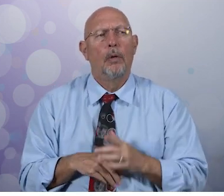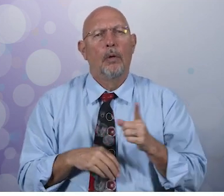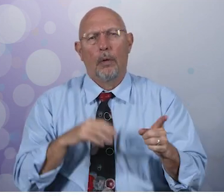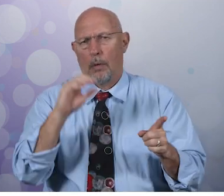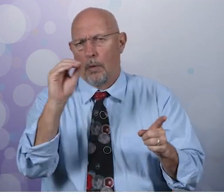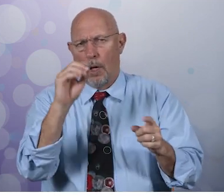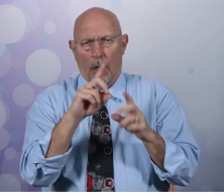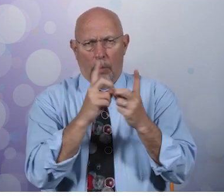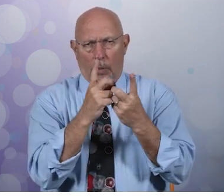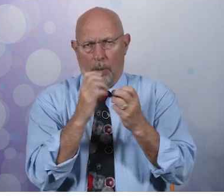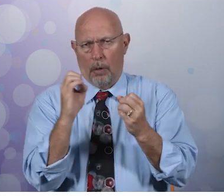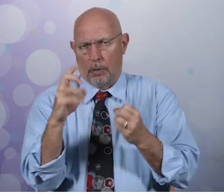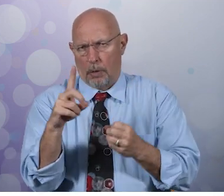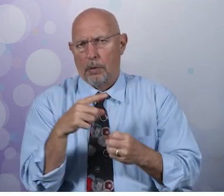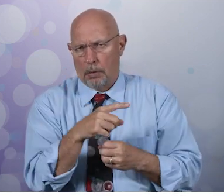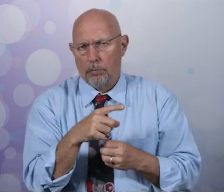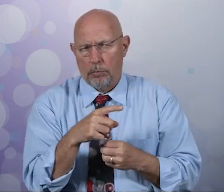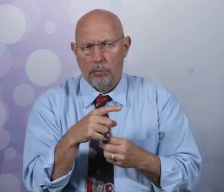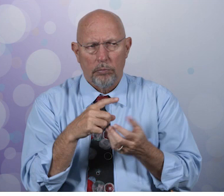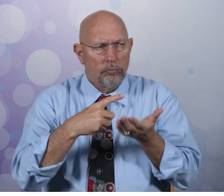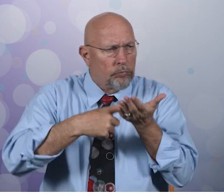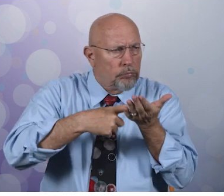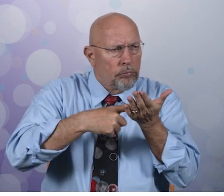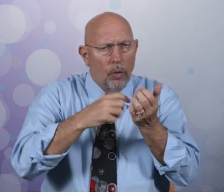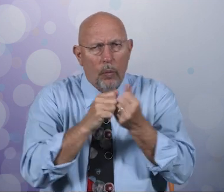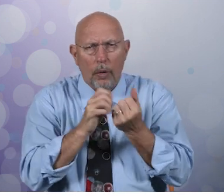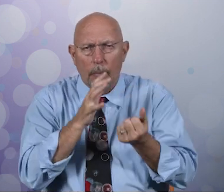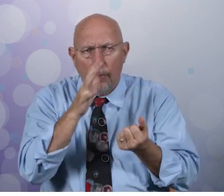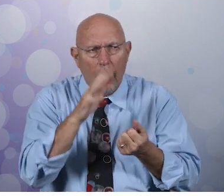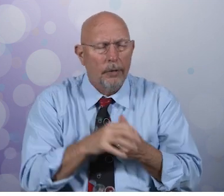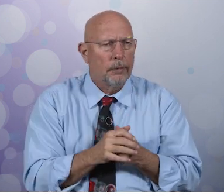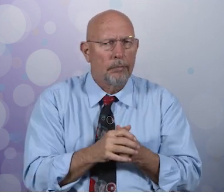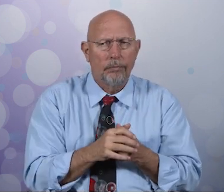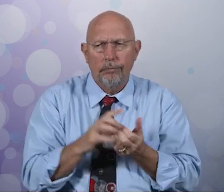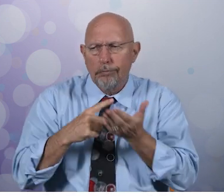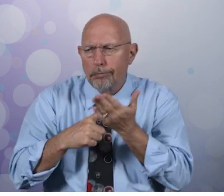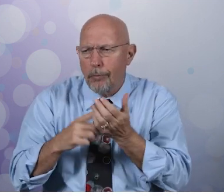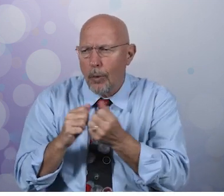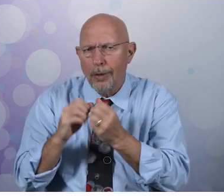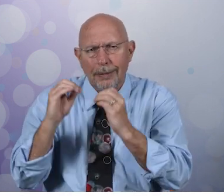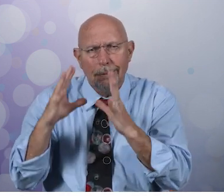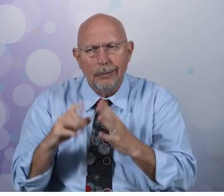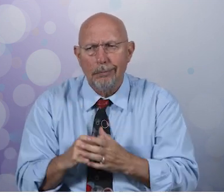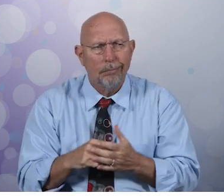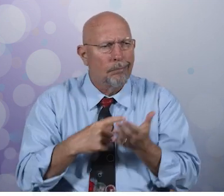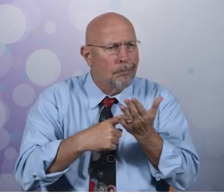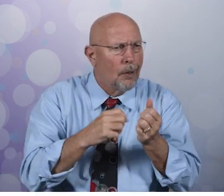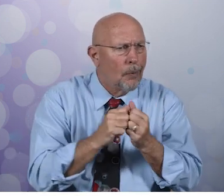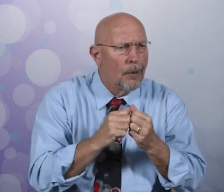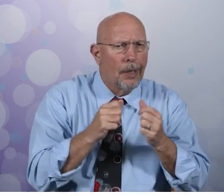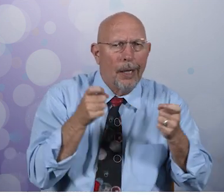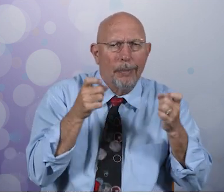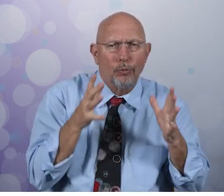of Education in consultation with parents, teachers, administrators, and other stakeholders